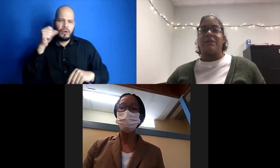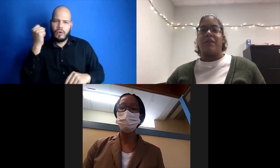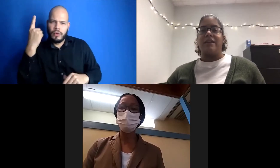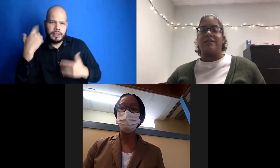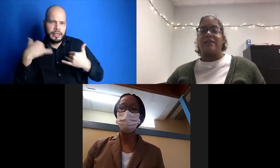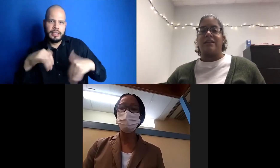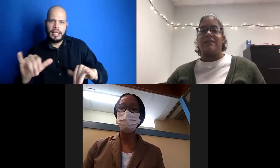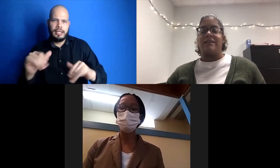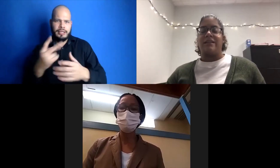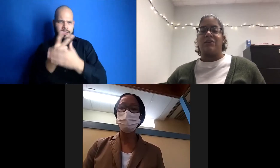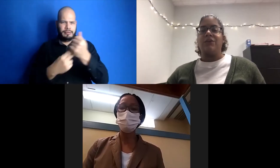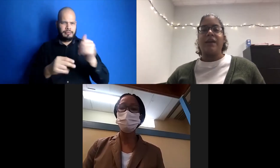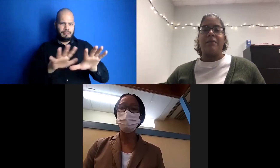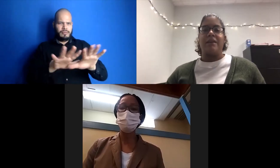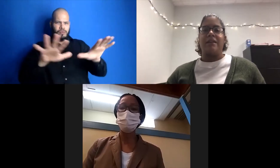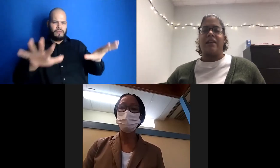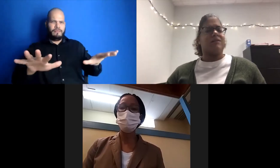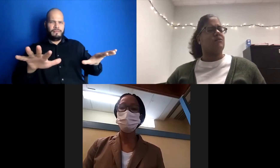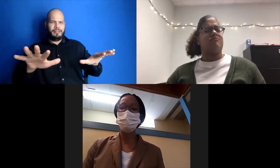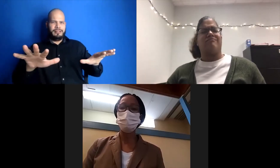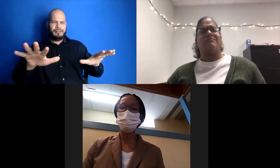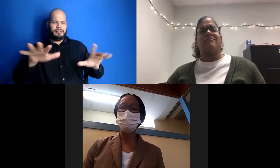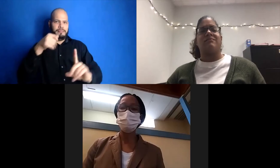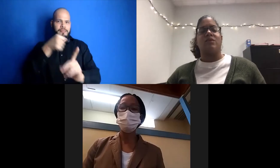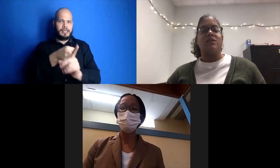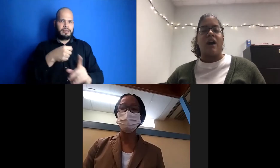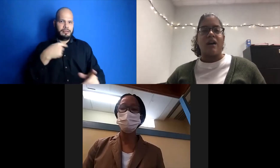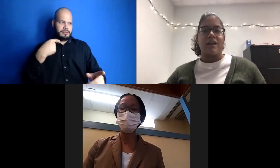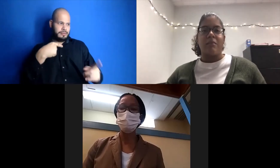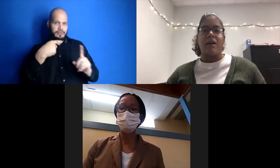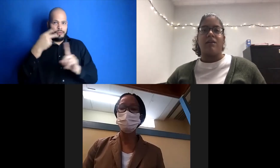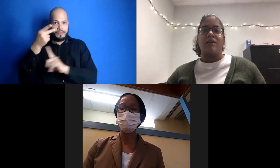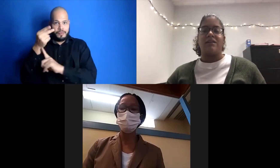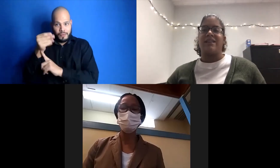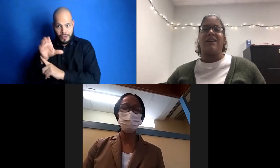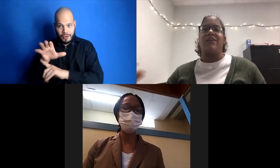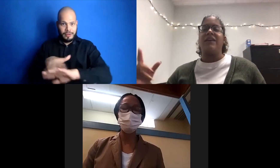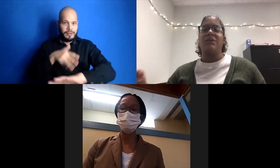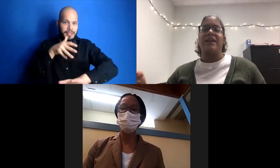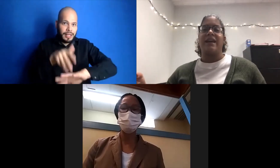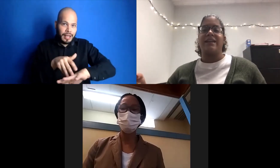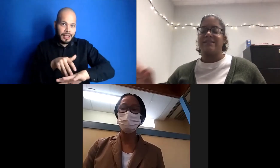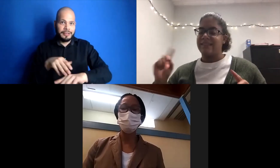things and then they'll look at me like what are you talking about and I said oh they don't get it